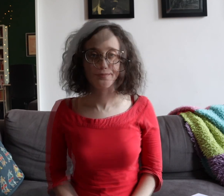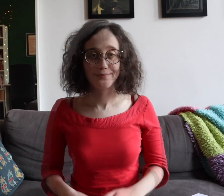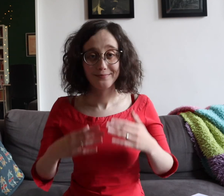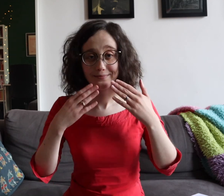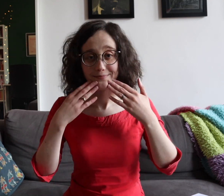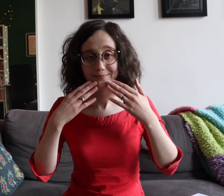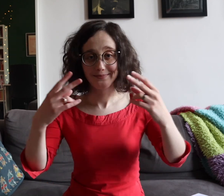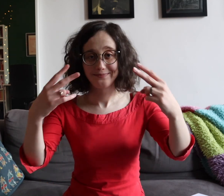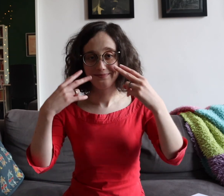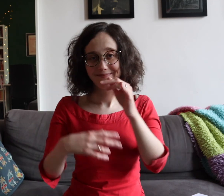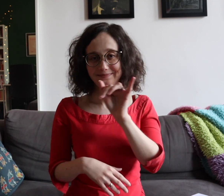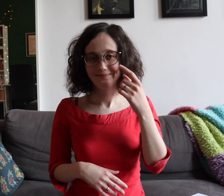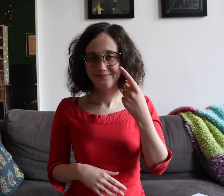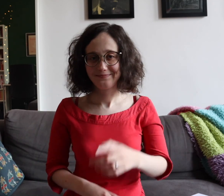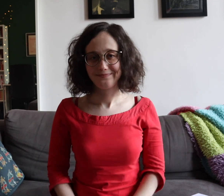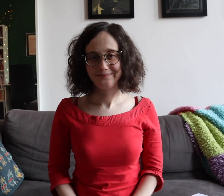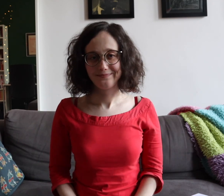Thank you for watching, bye!